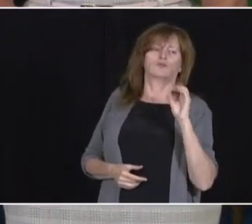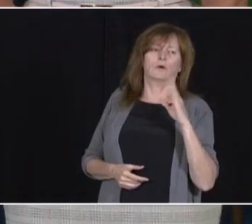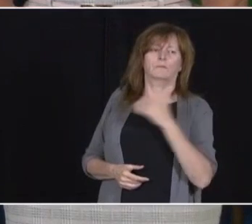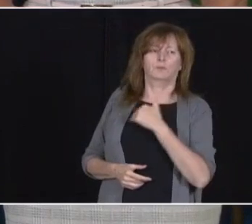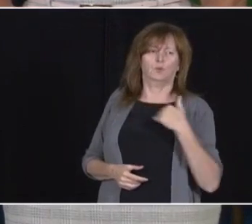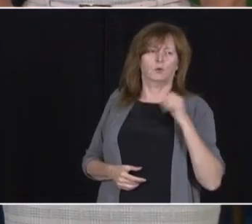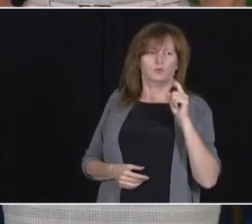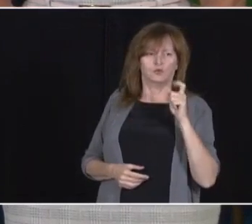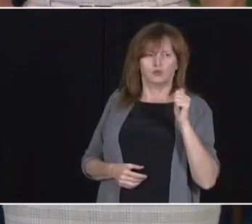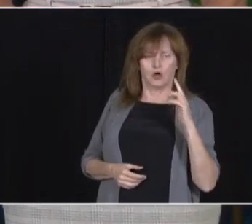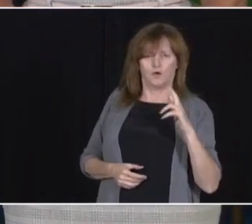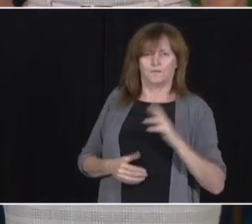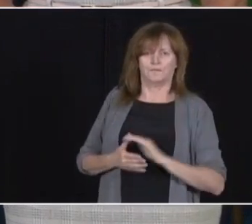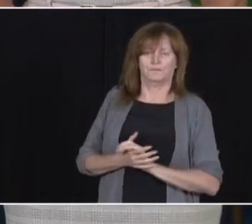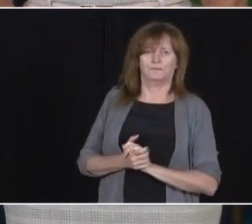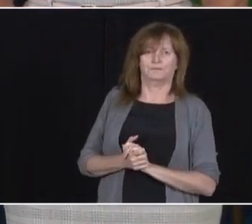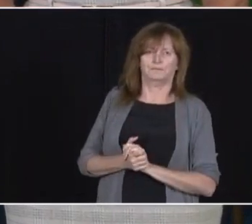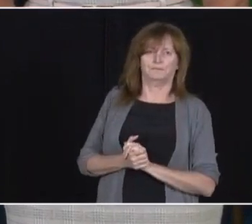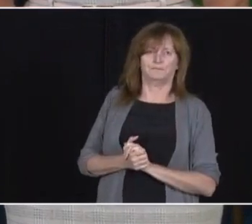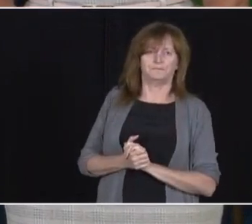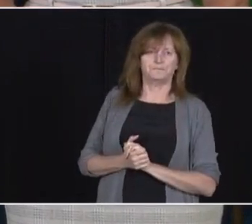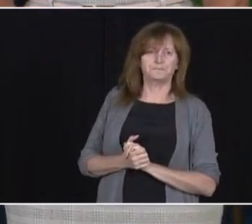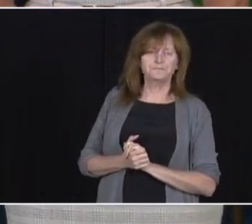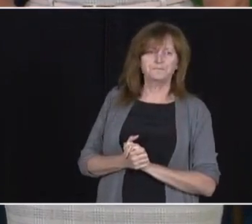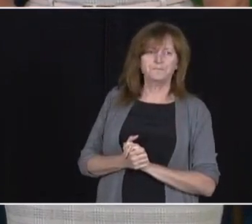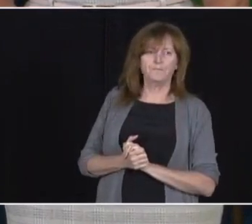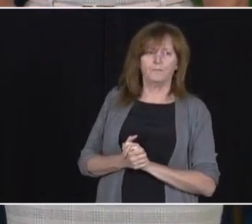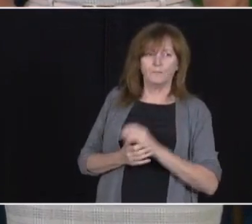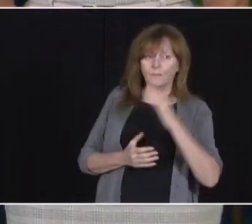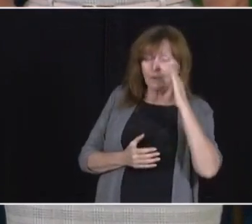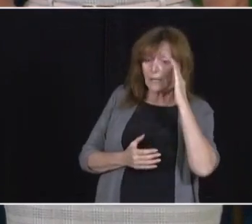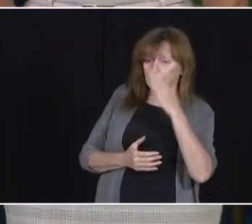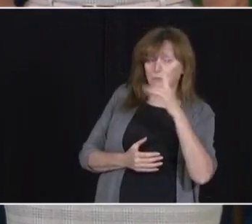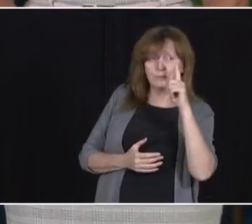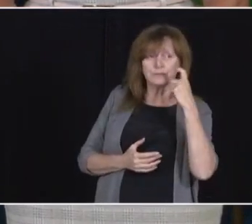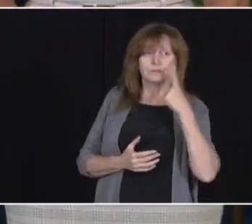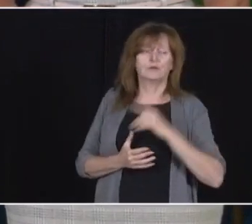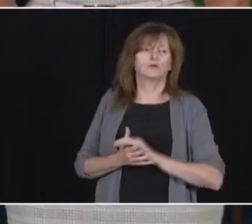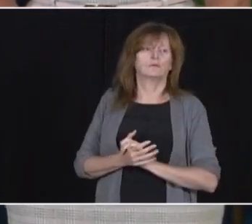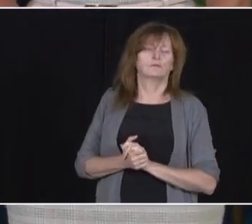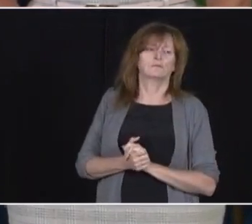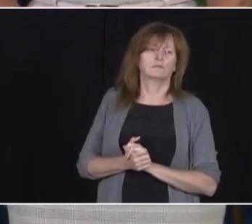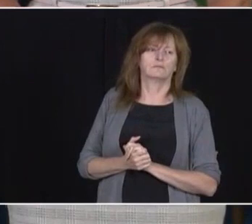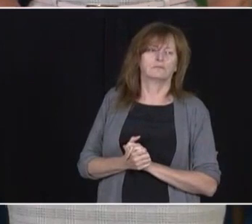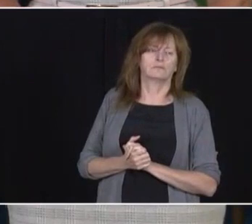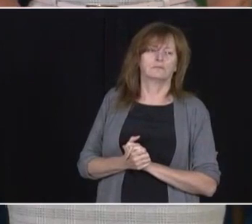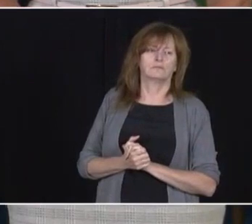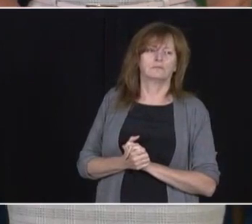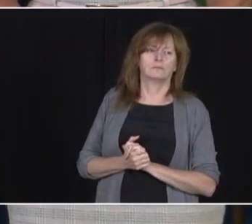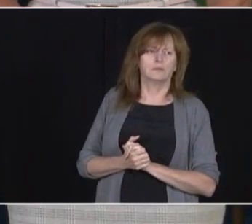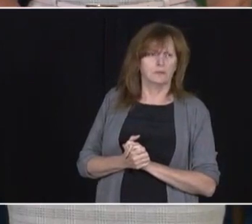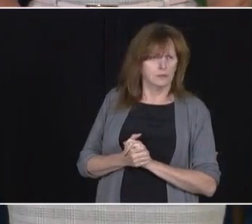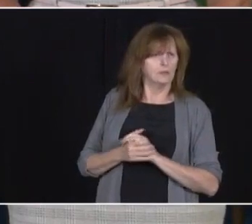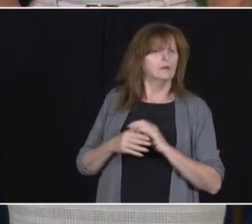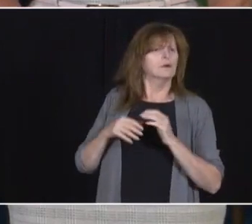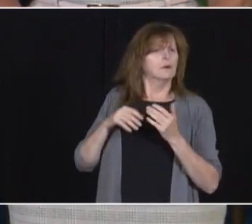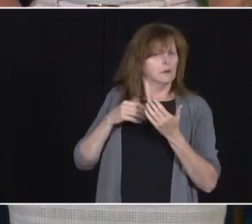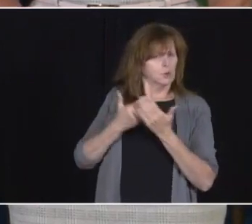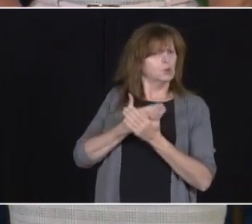The province involved. But I don't want to see frontline police officers cut. Net question. Next question comes from Rob Ferguson from